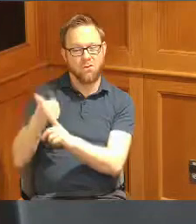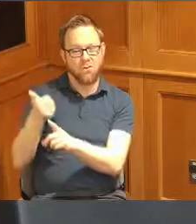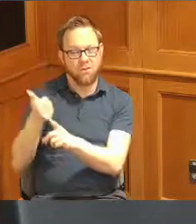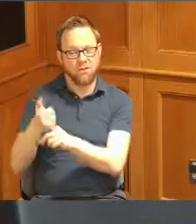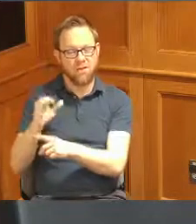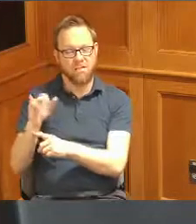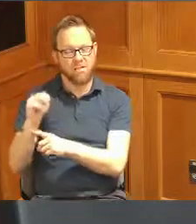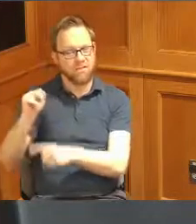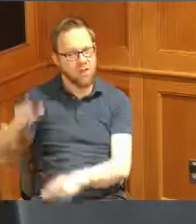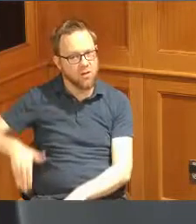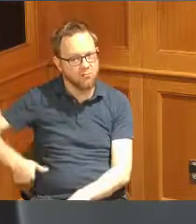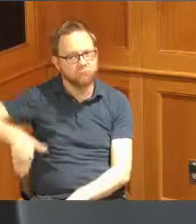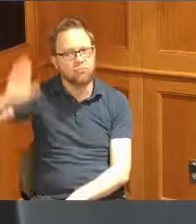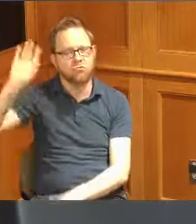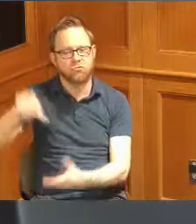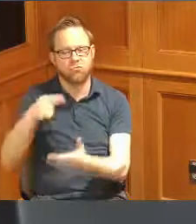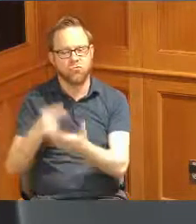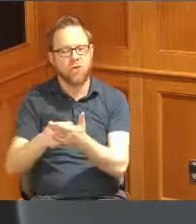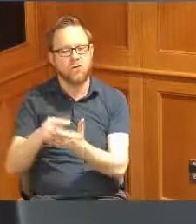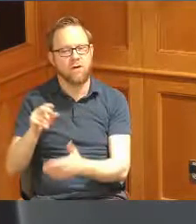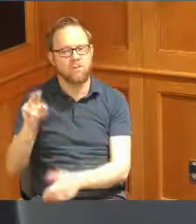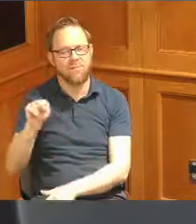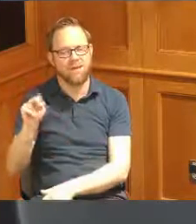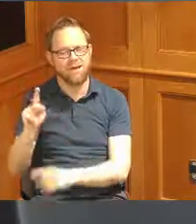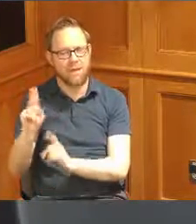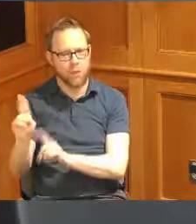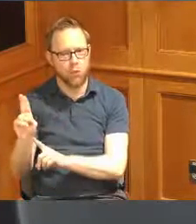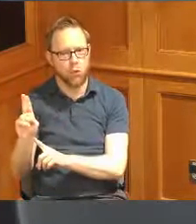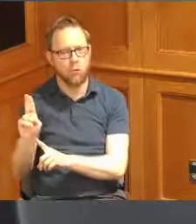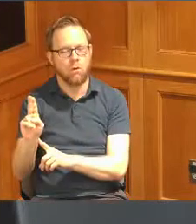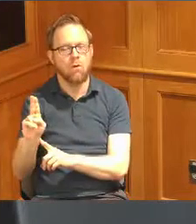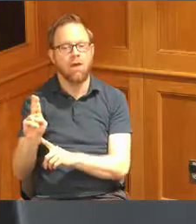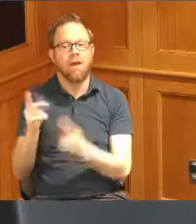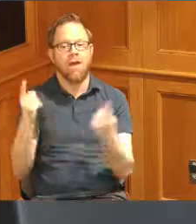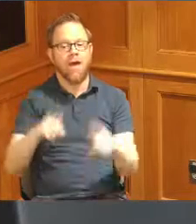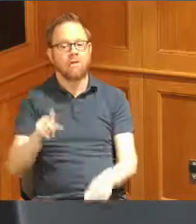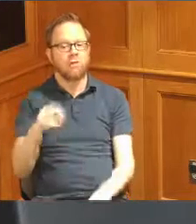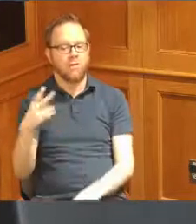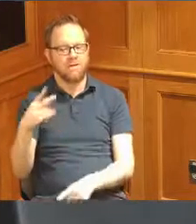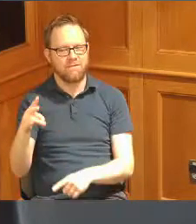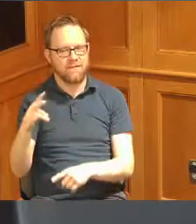native and graduate of Northern Kentucky University in 2017 he was named head coach